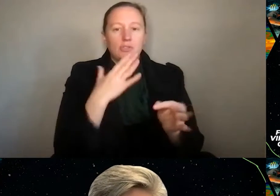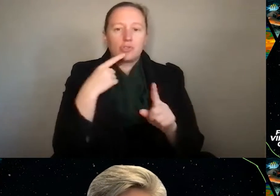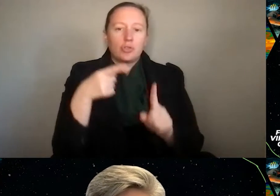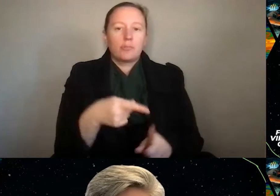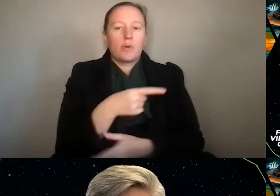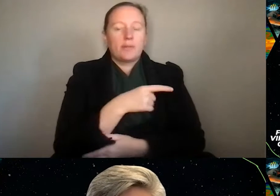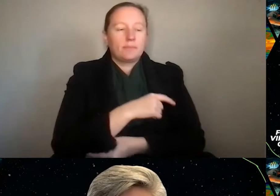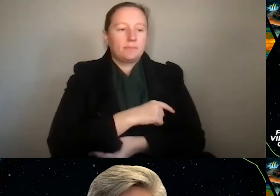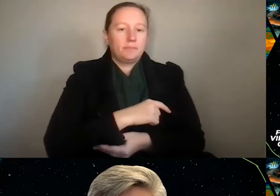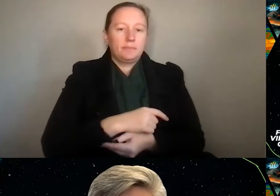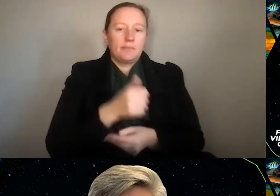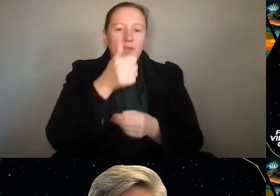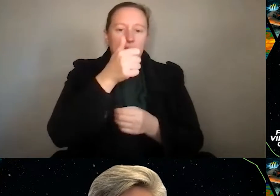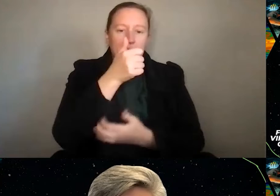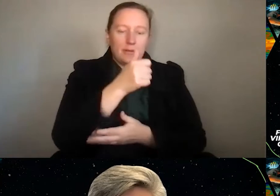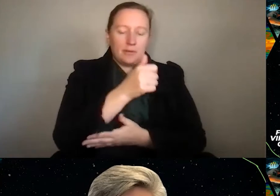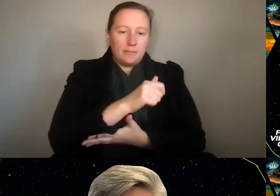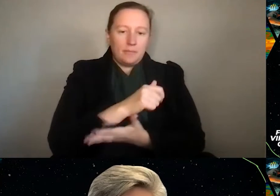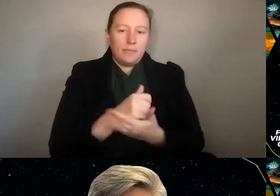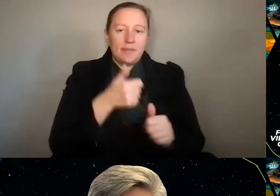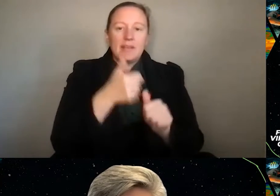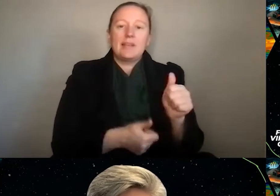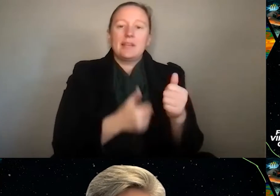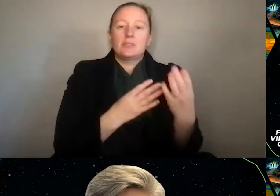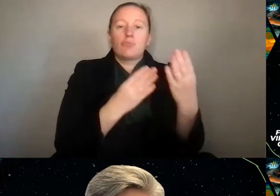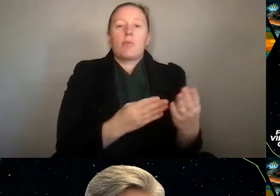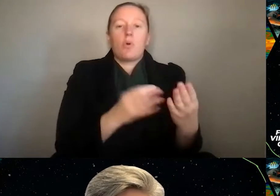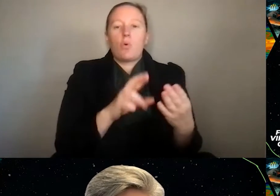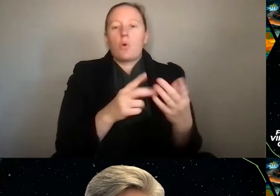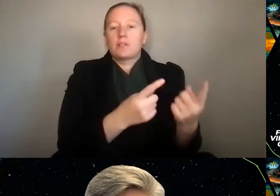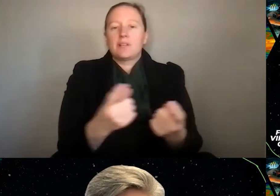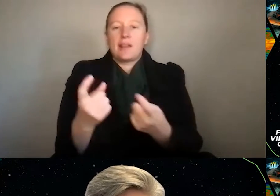Each proposal or each solicitation has goals,